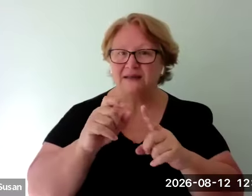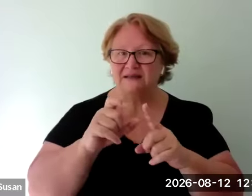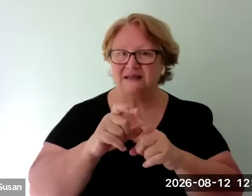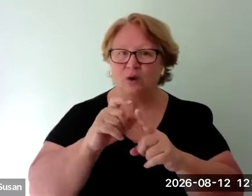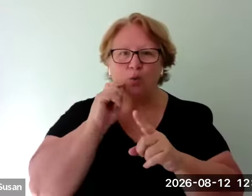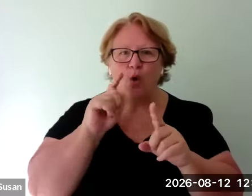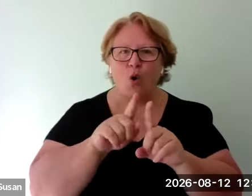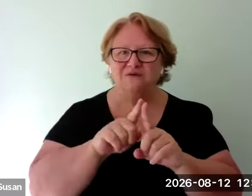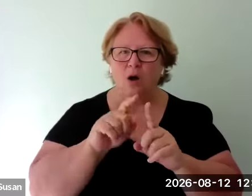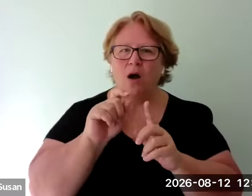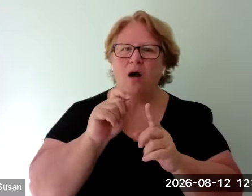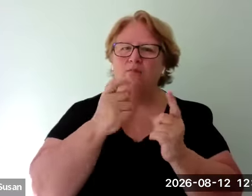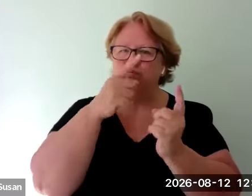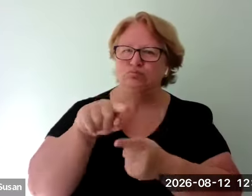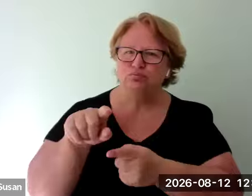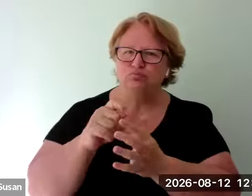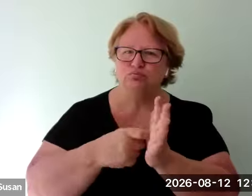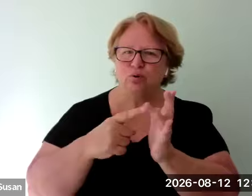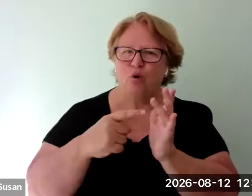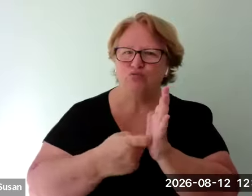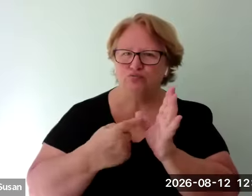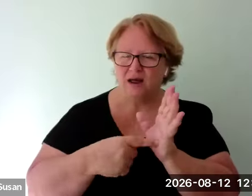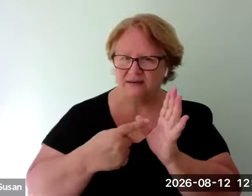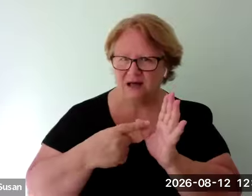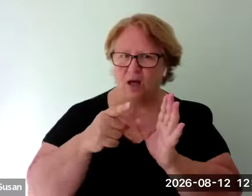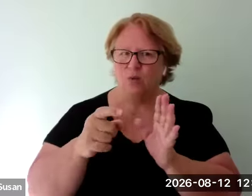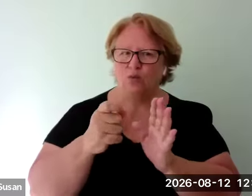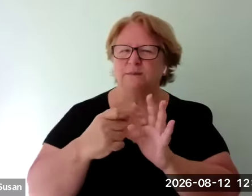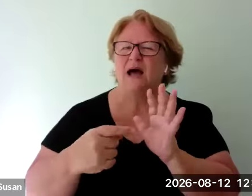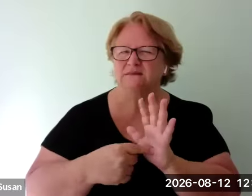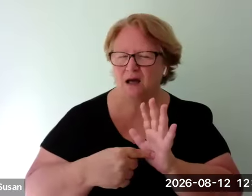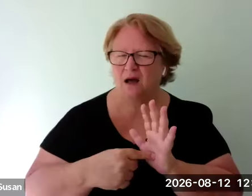50%. Likewise flexible funding for research and professional